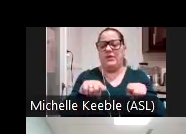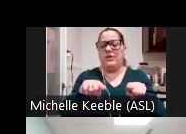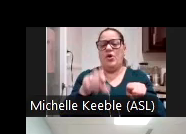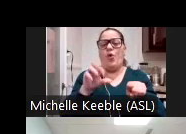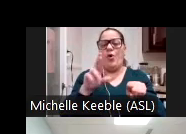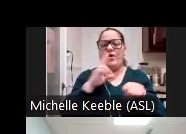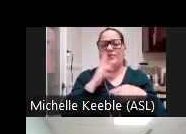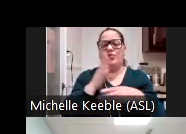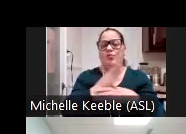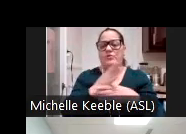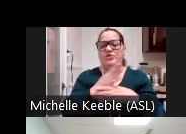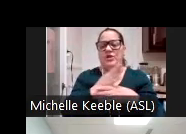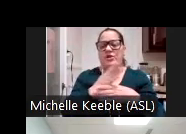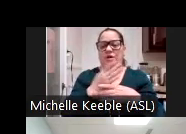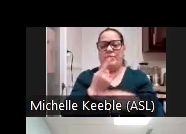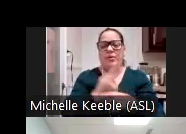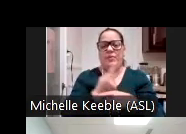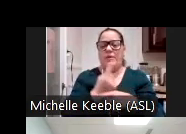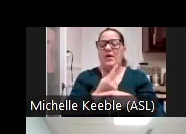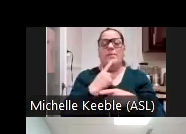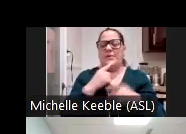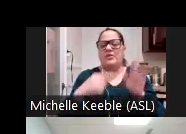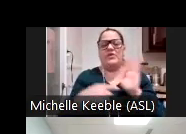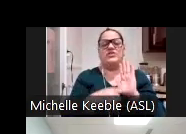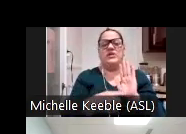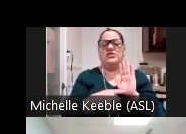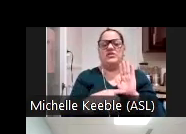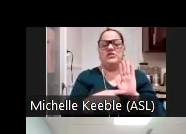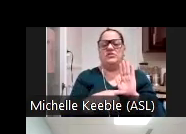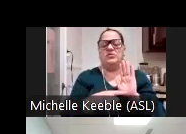[ALICE] Oh, they are changing for me, [ MICHELLE]but they're not changing